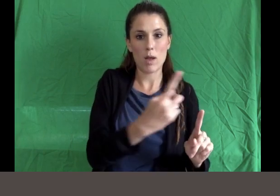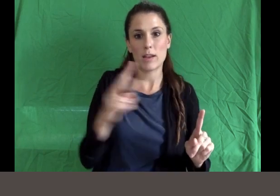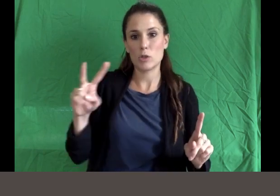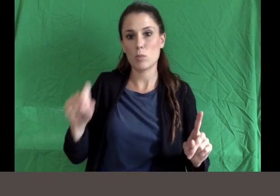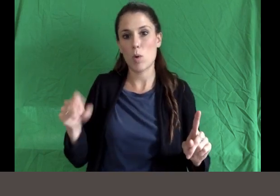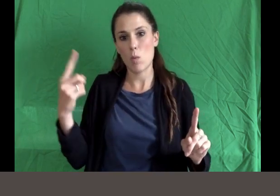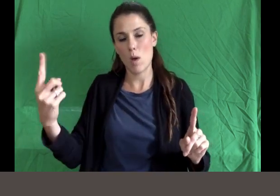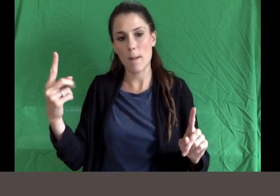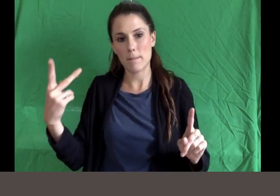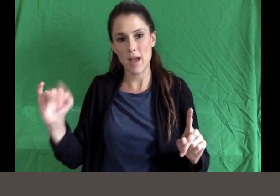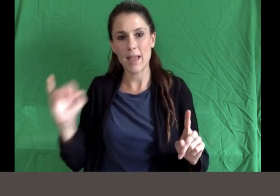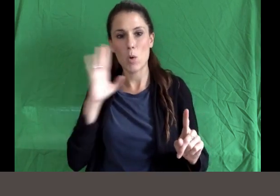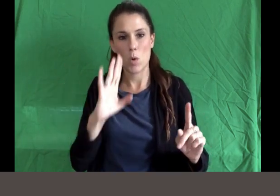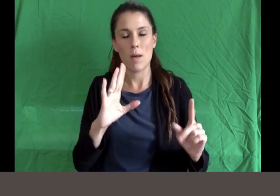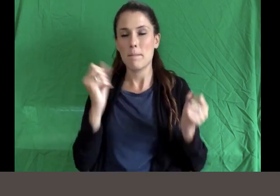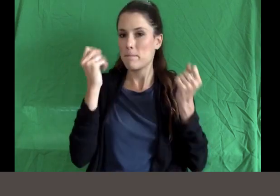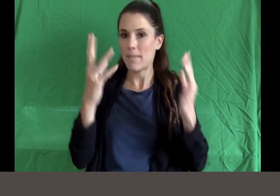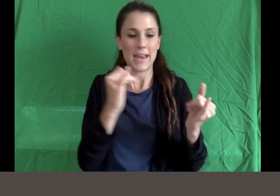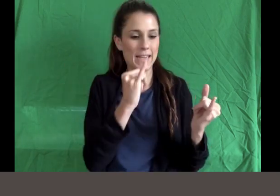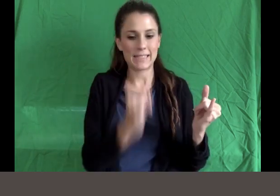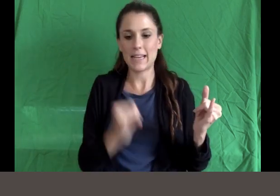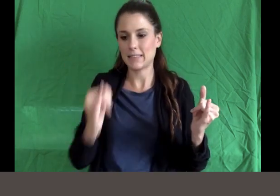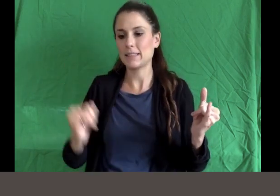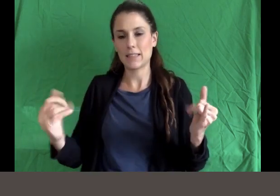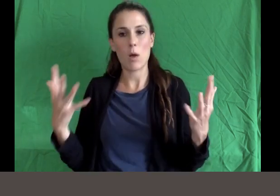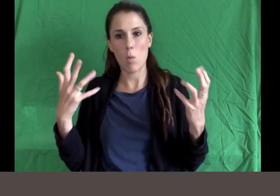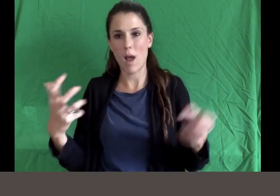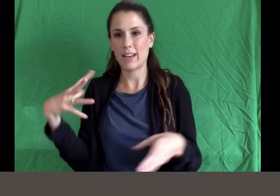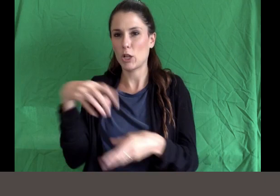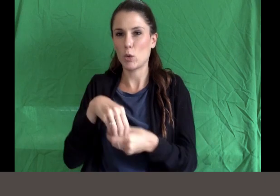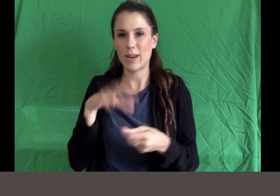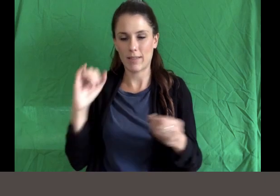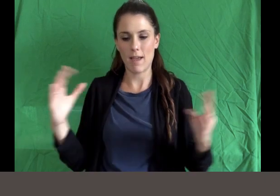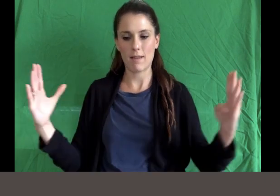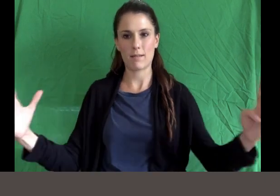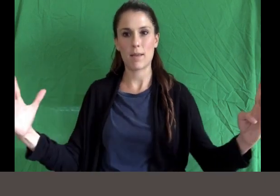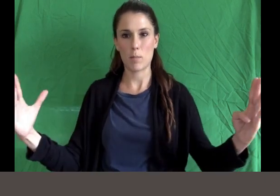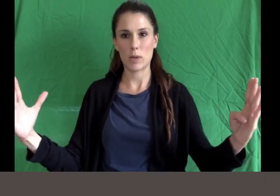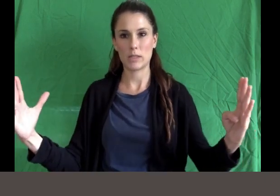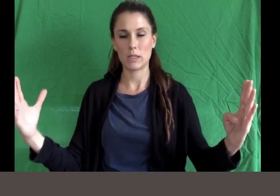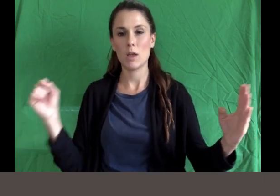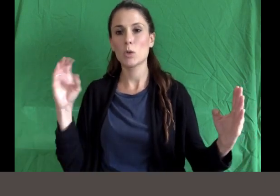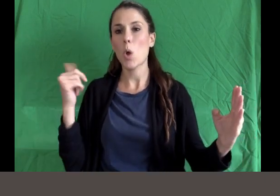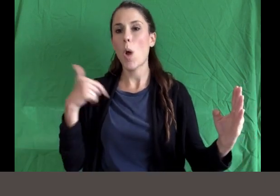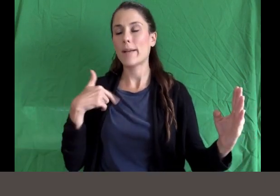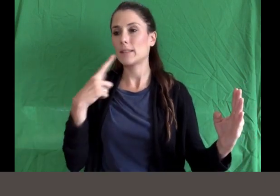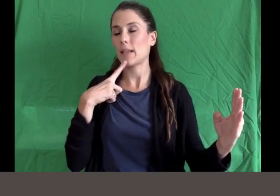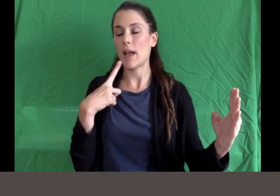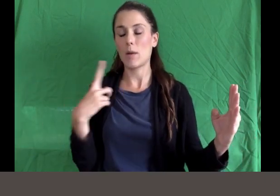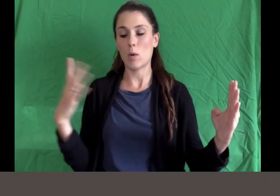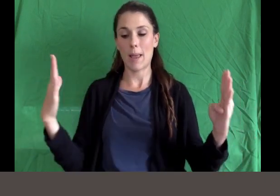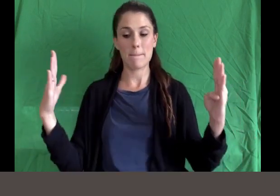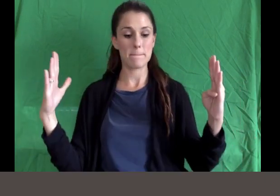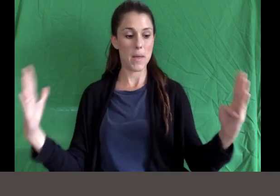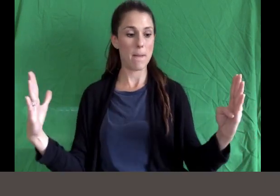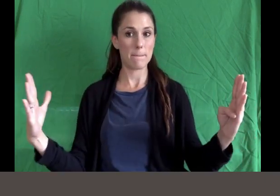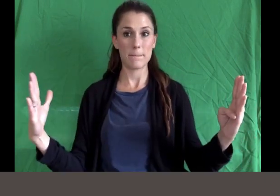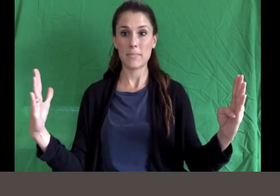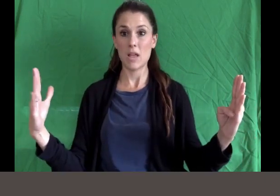my chart then for the max n locator we find nice tick locations with no more than n number the number